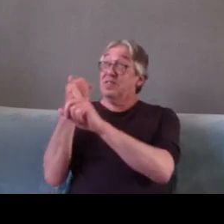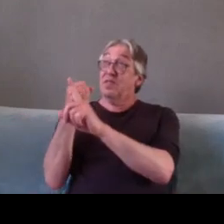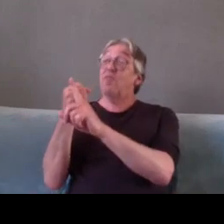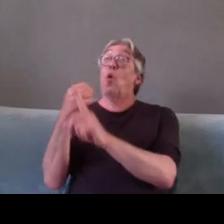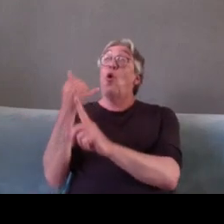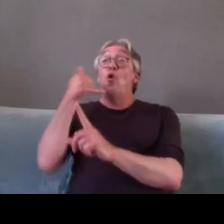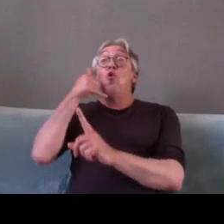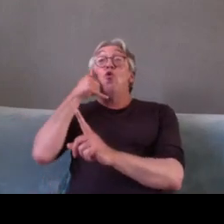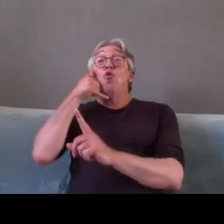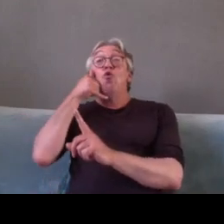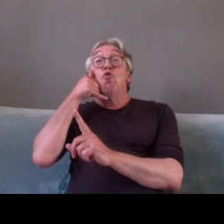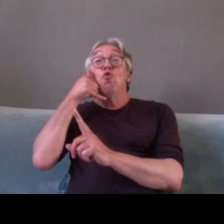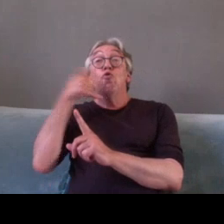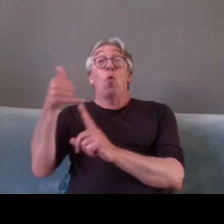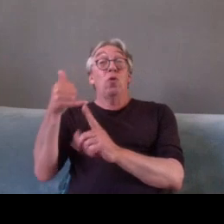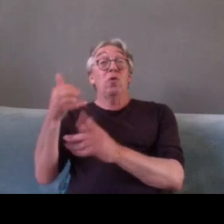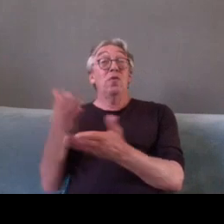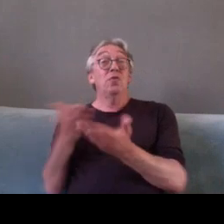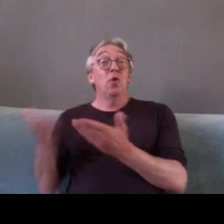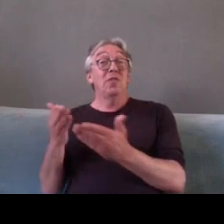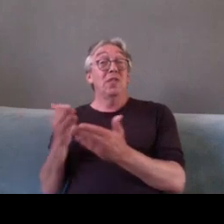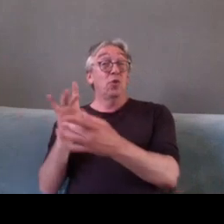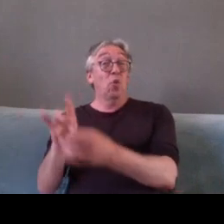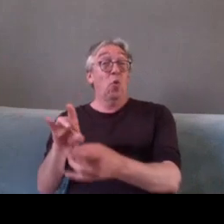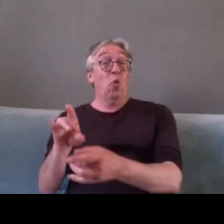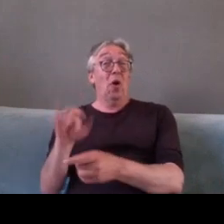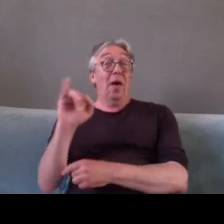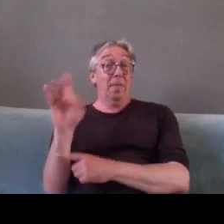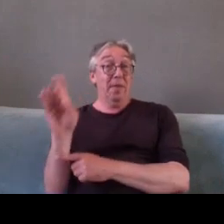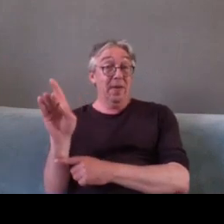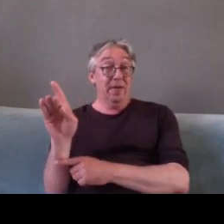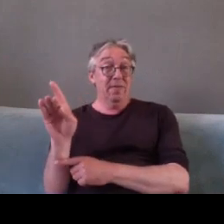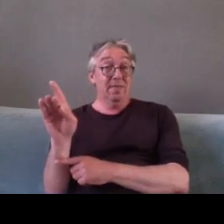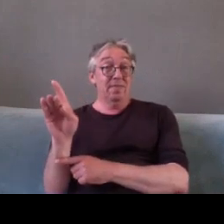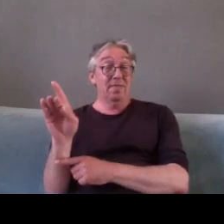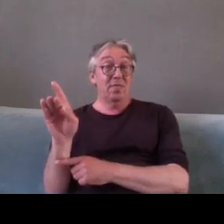to Internet protocol? What about areas in the EU where Internet isn't available?